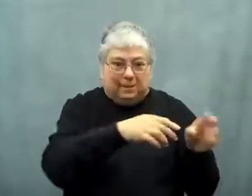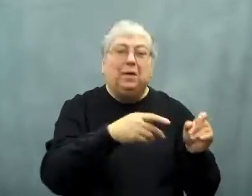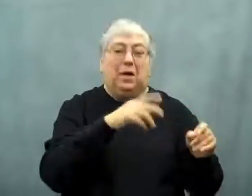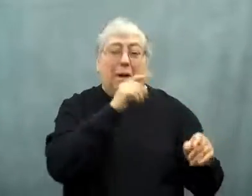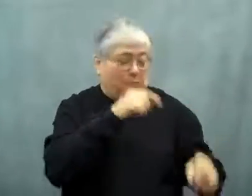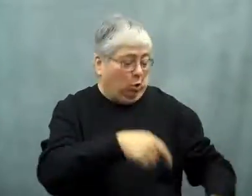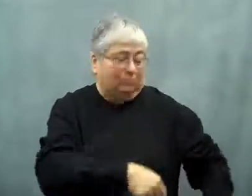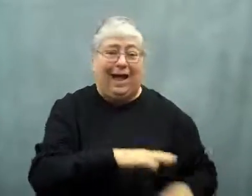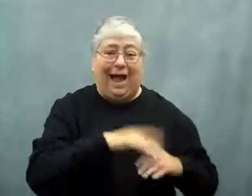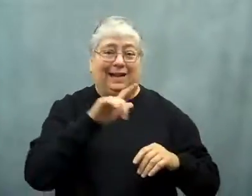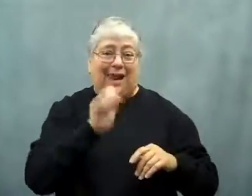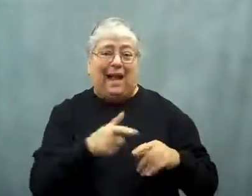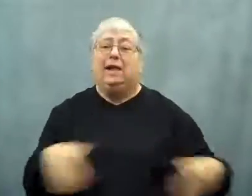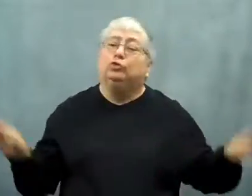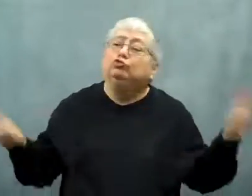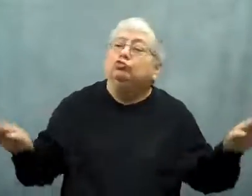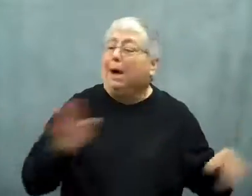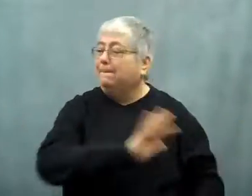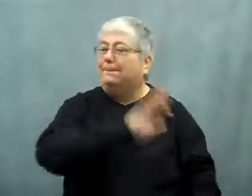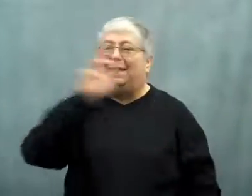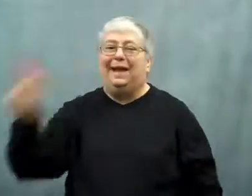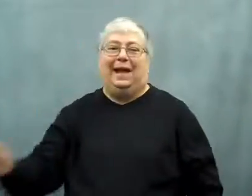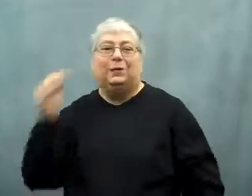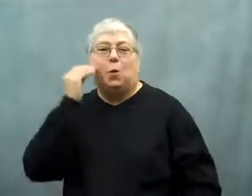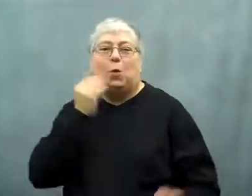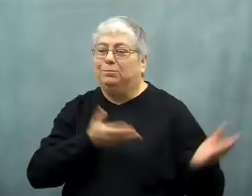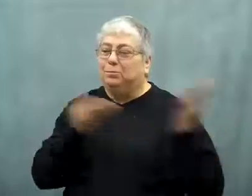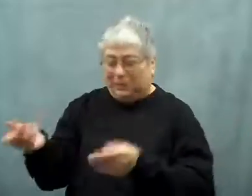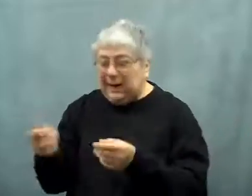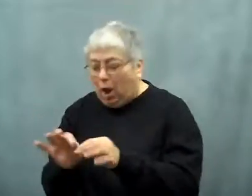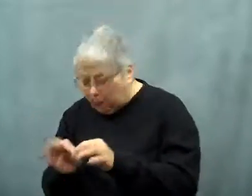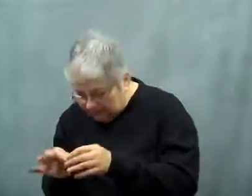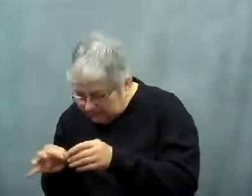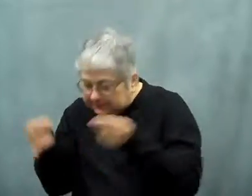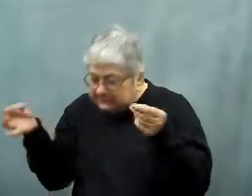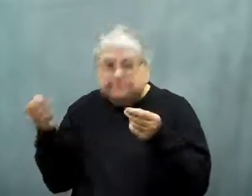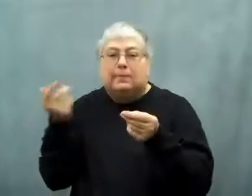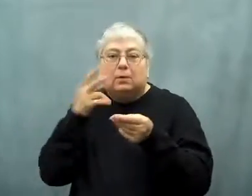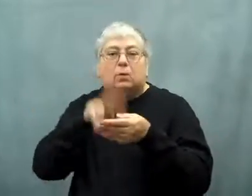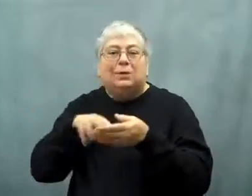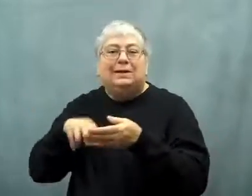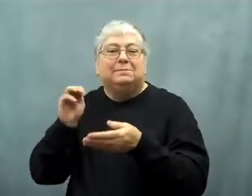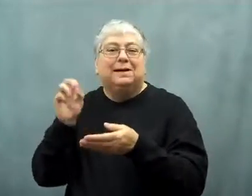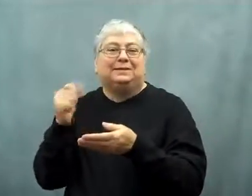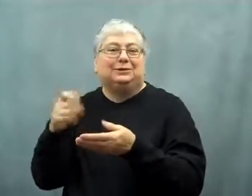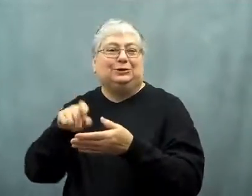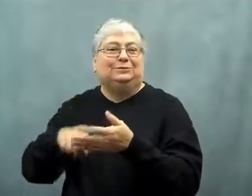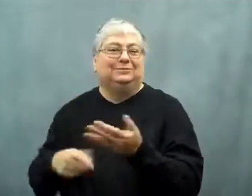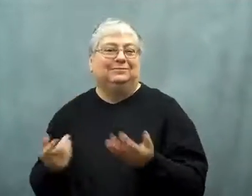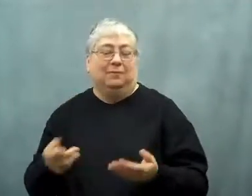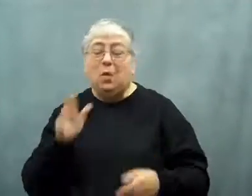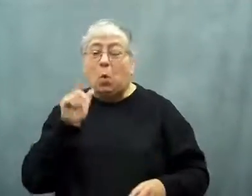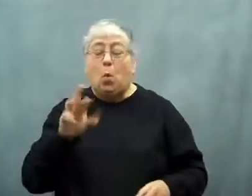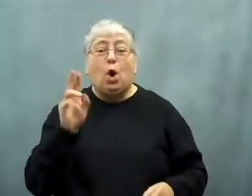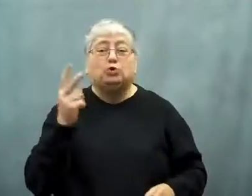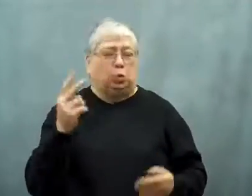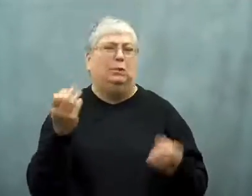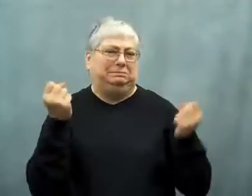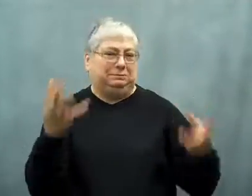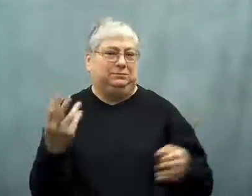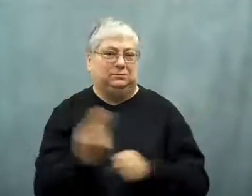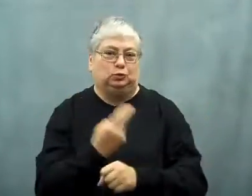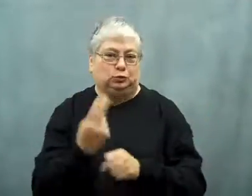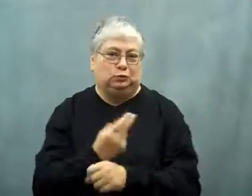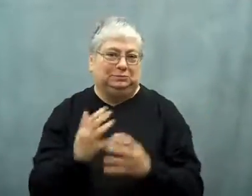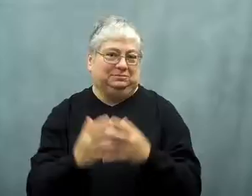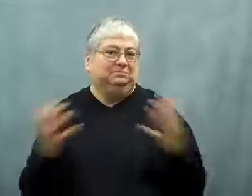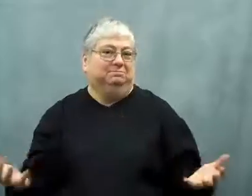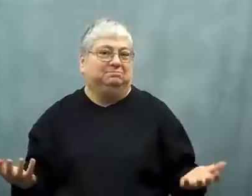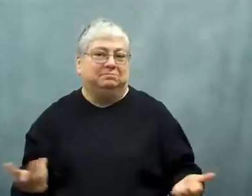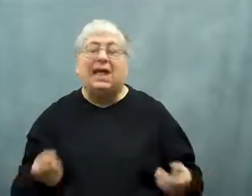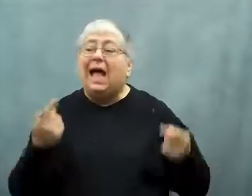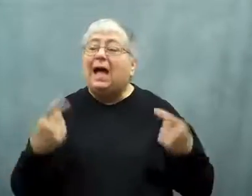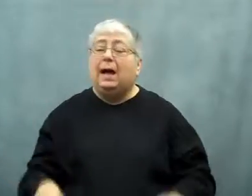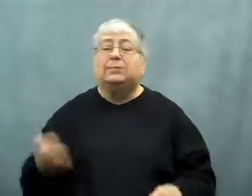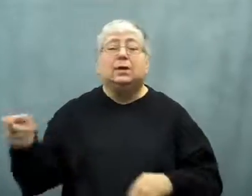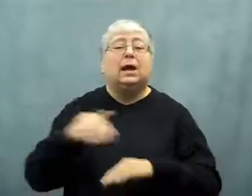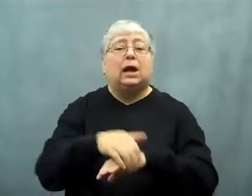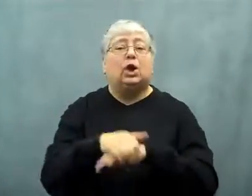The bird flies home with the message, where it is retrieved and read.